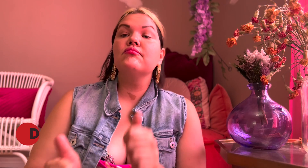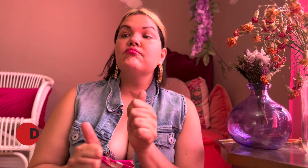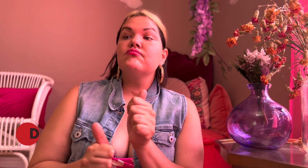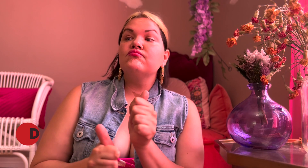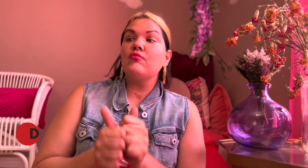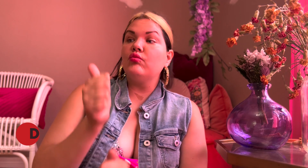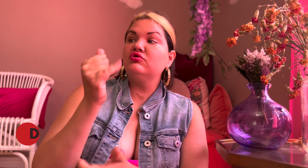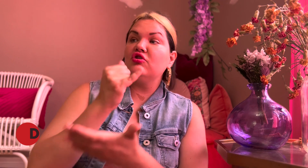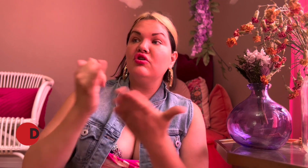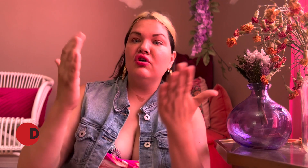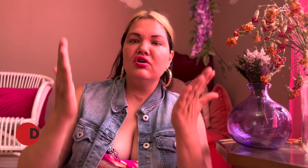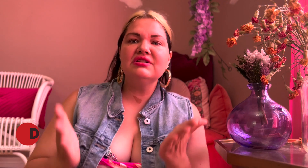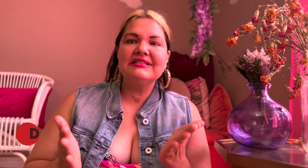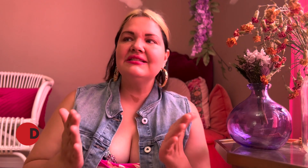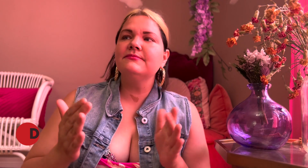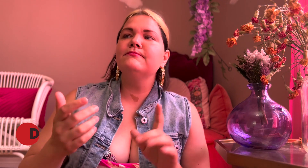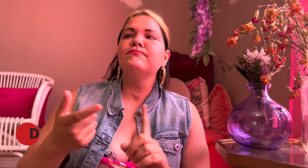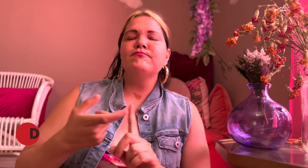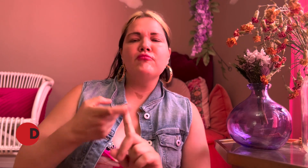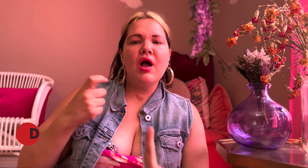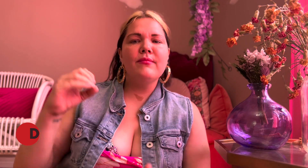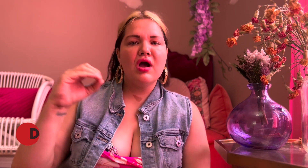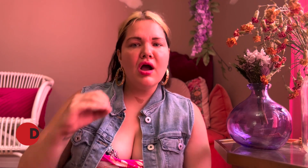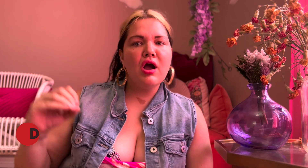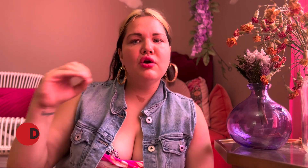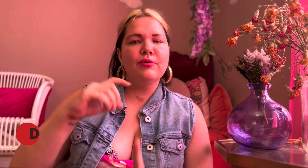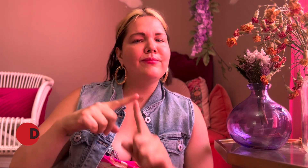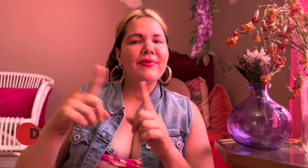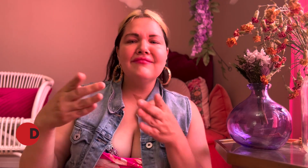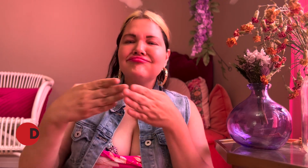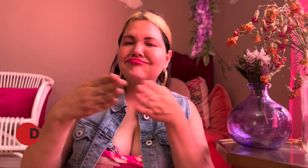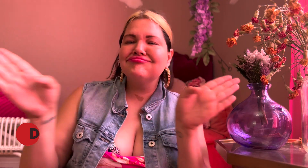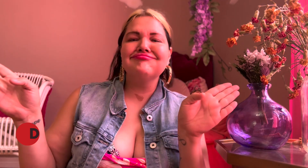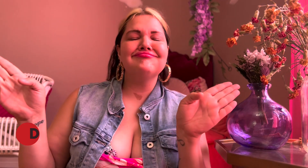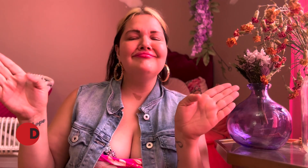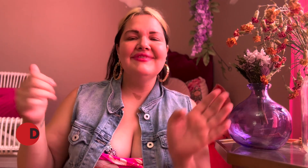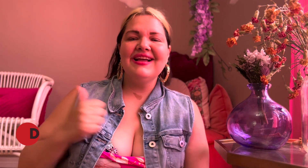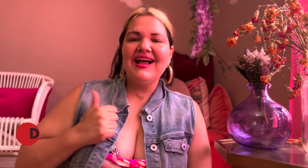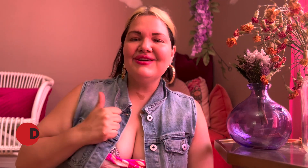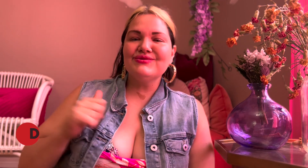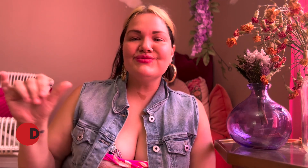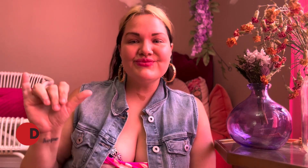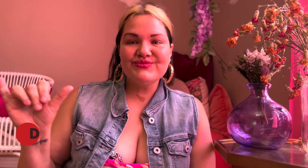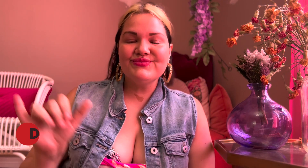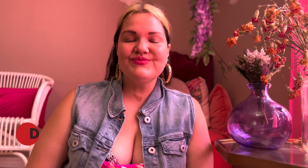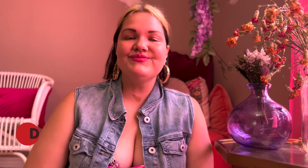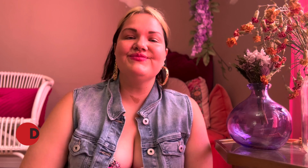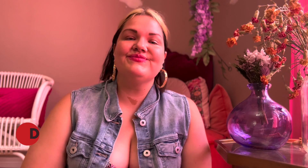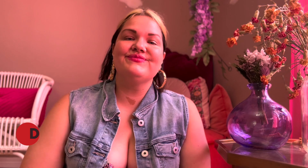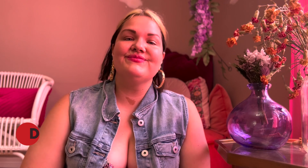Most of our artists are from Ontario but it is open to all over Canada!